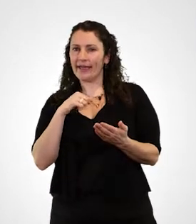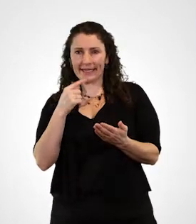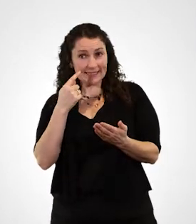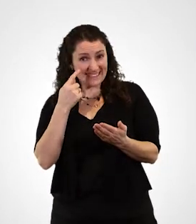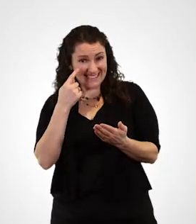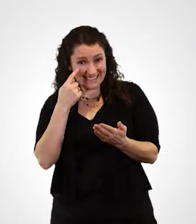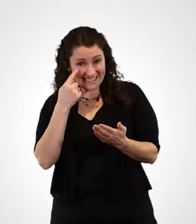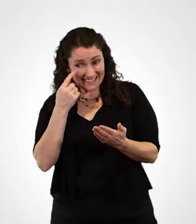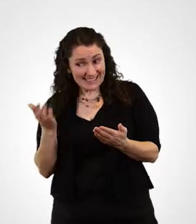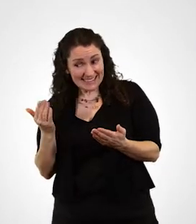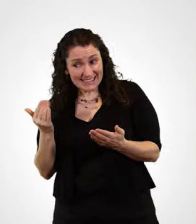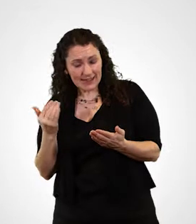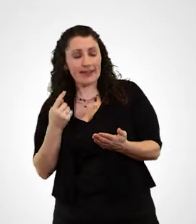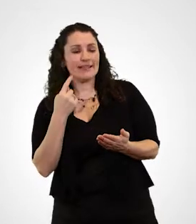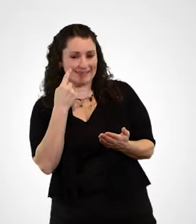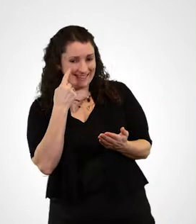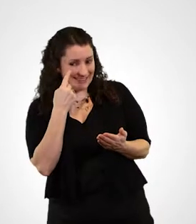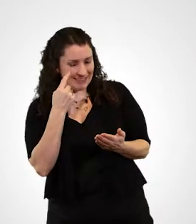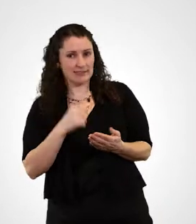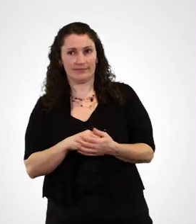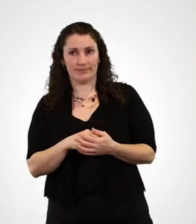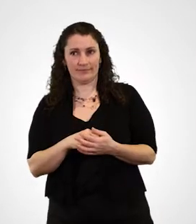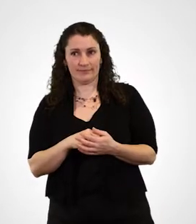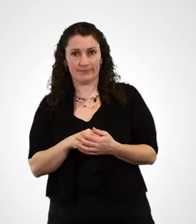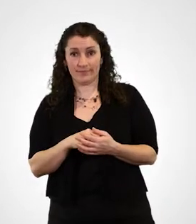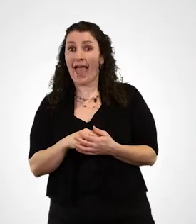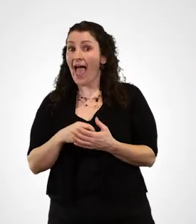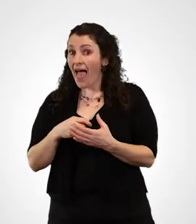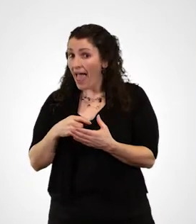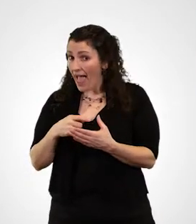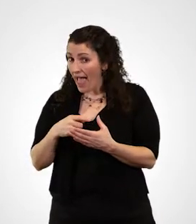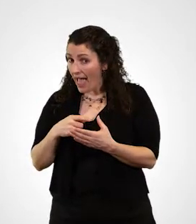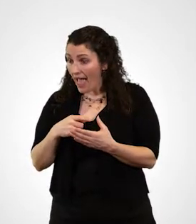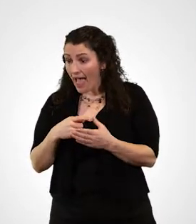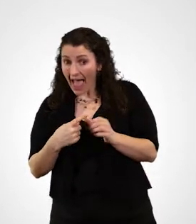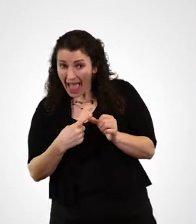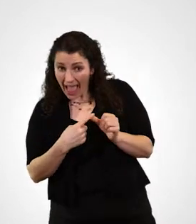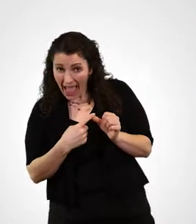See a N-O-T, note.